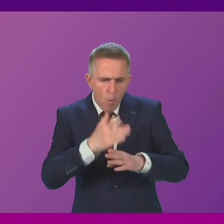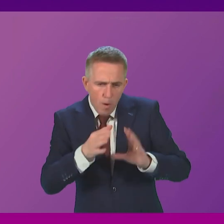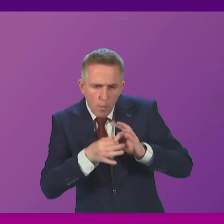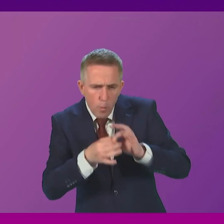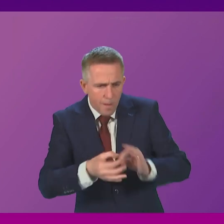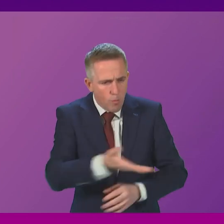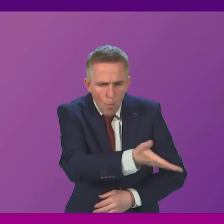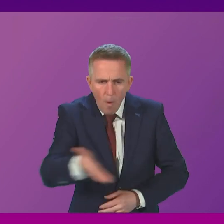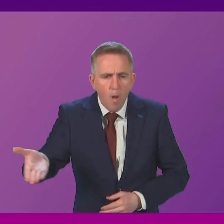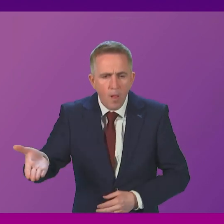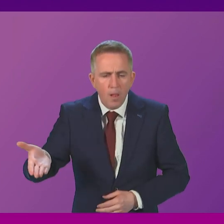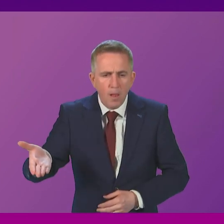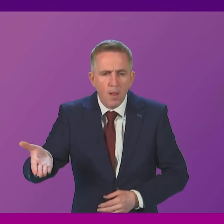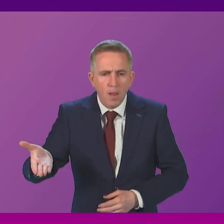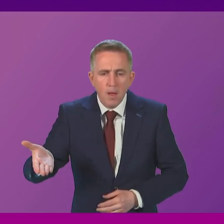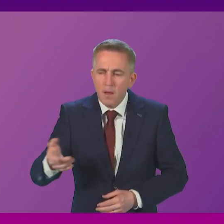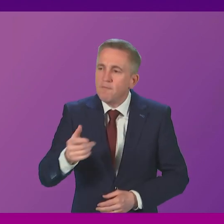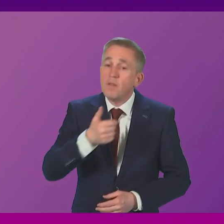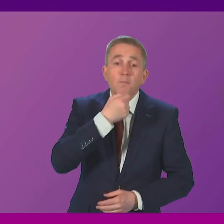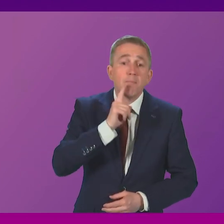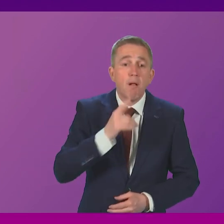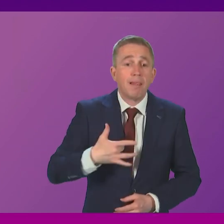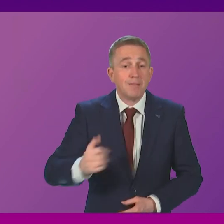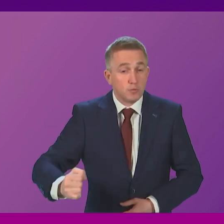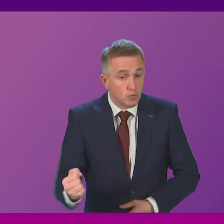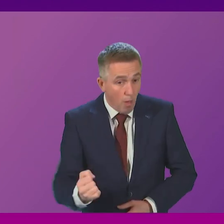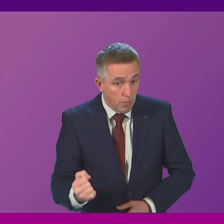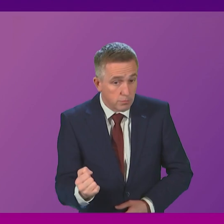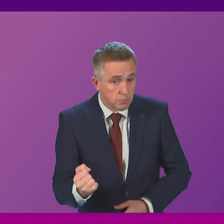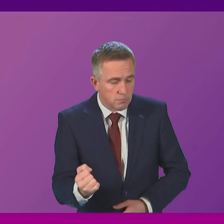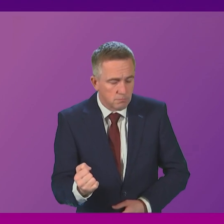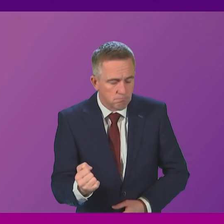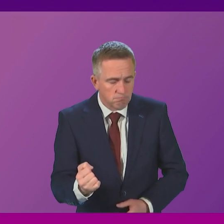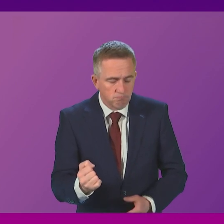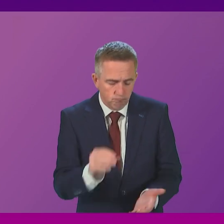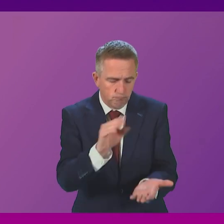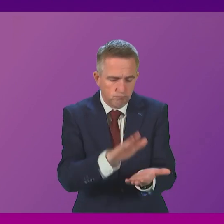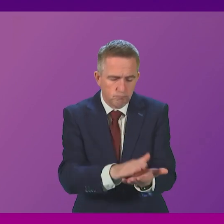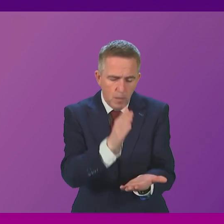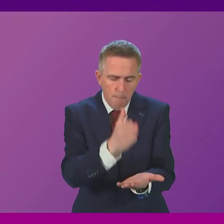Above all else, to the people of Scotland, I make this pledge: I will never forget that